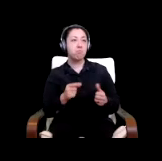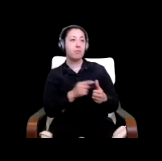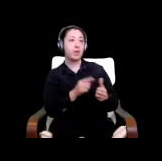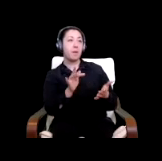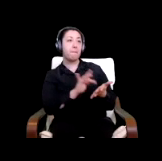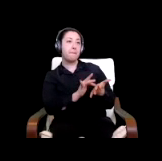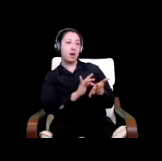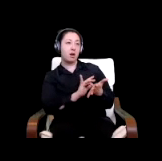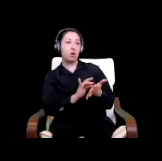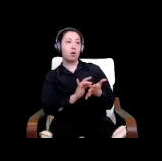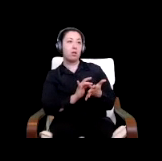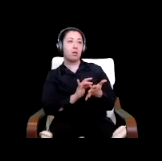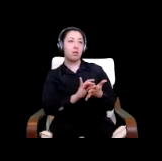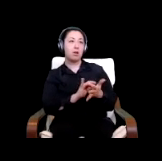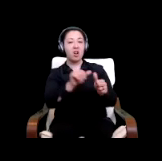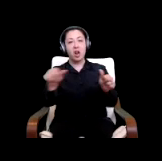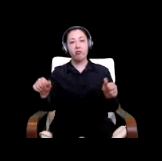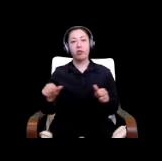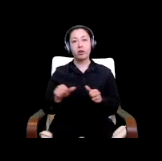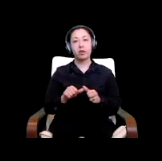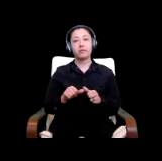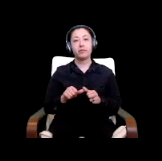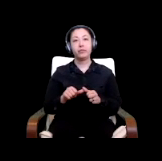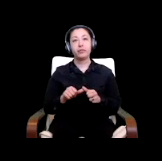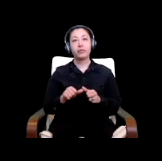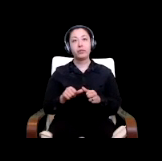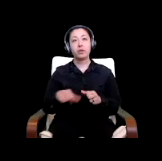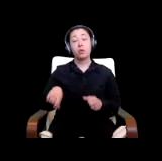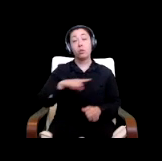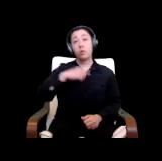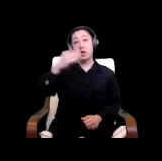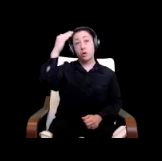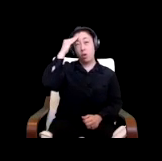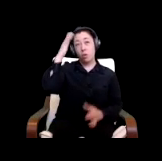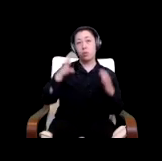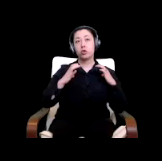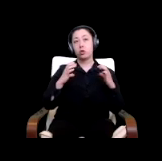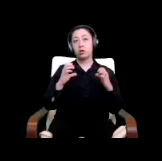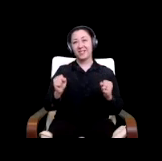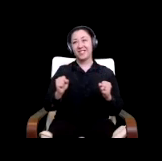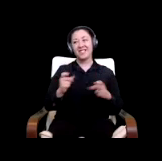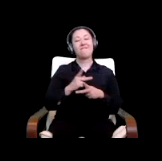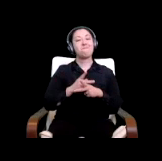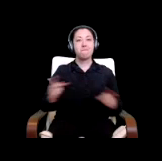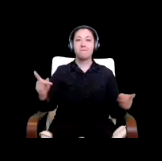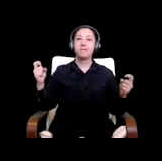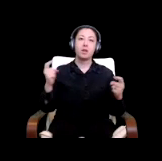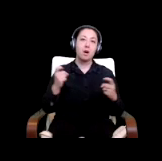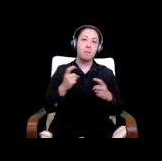For the medical domain, we know that CHARGE is a really medically complex syndrome. During